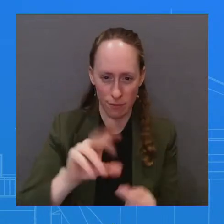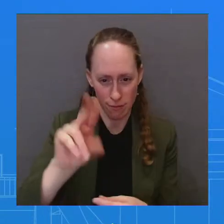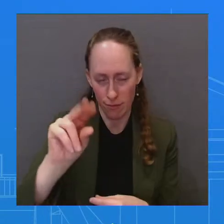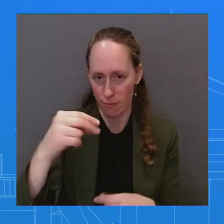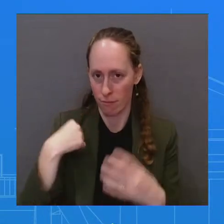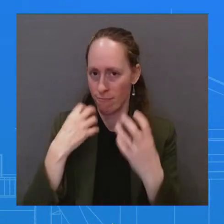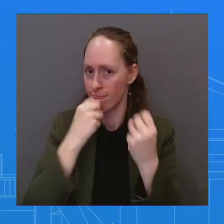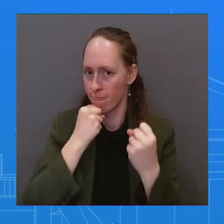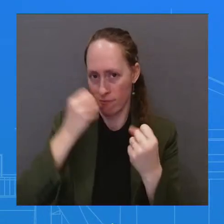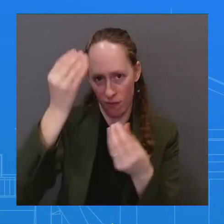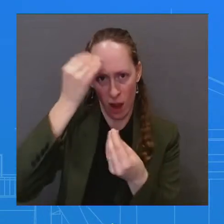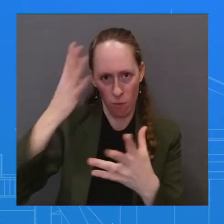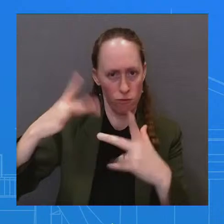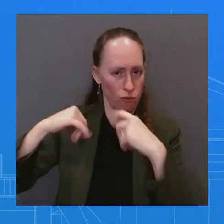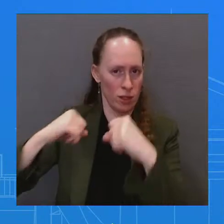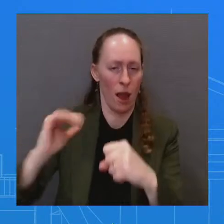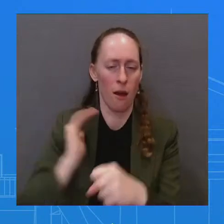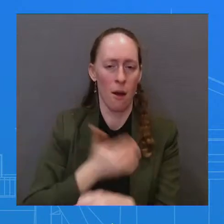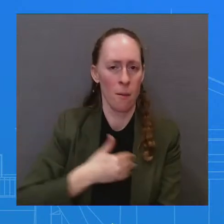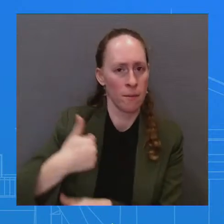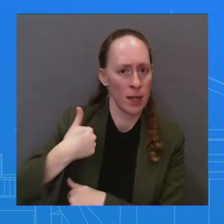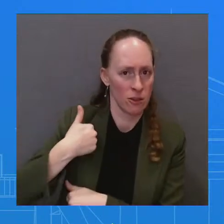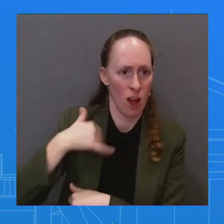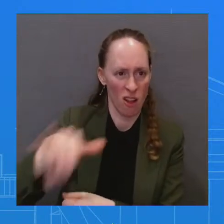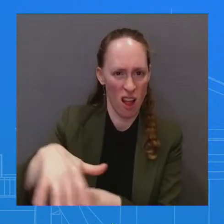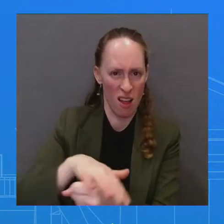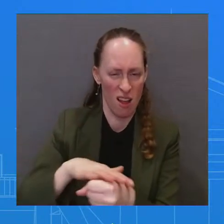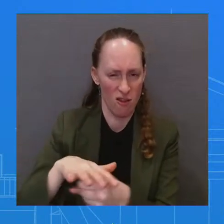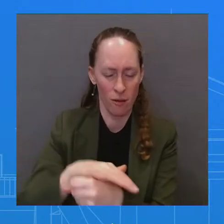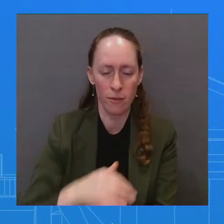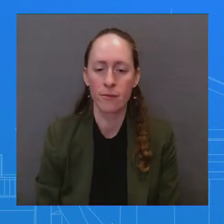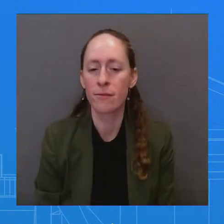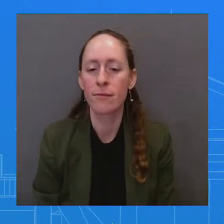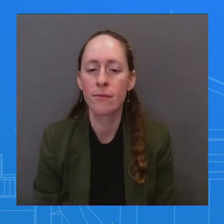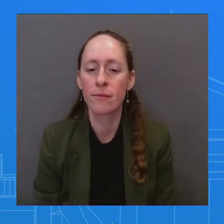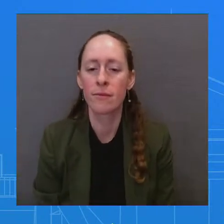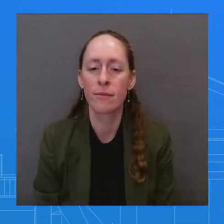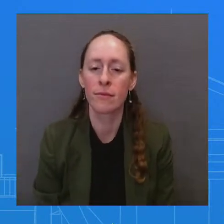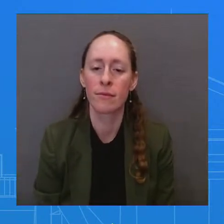to the USS Eisenhower Carrier Strike Group, which the President dispatched to the region